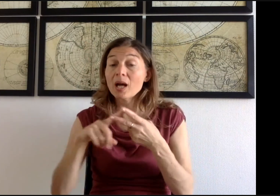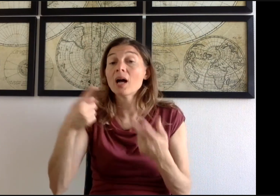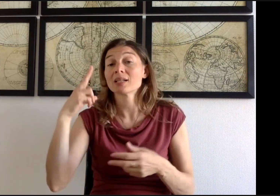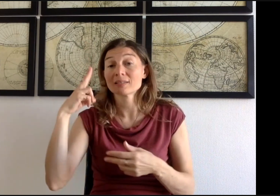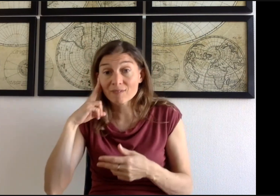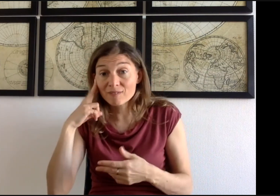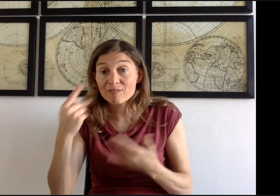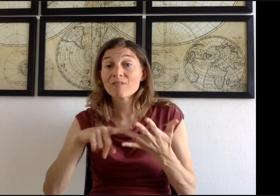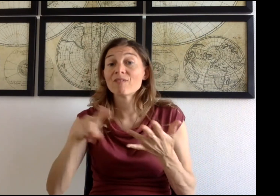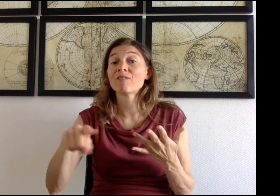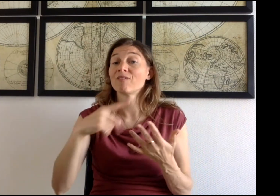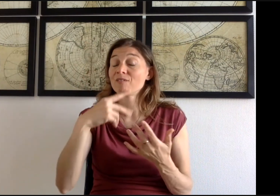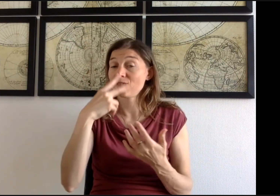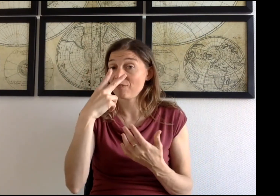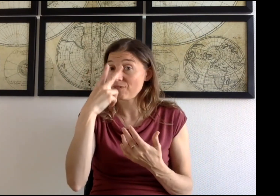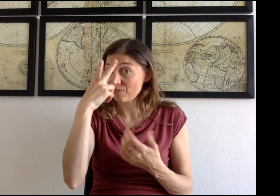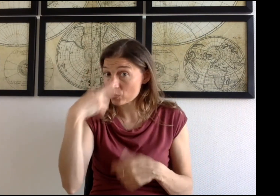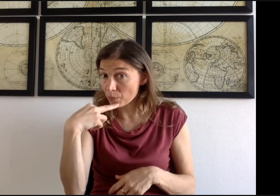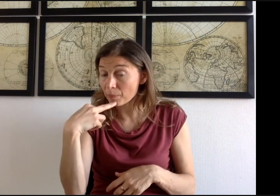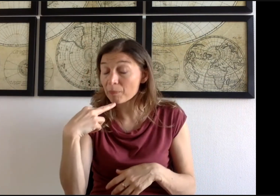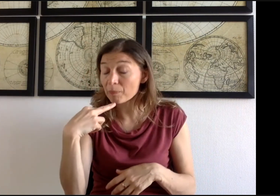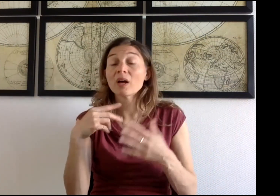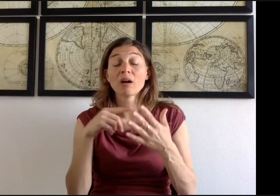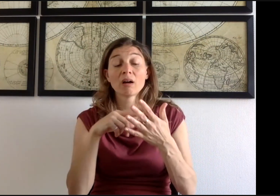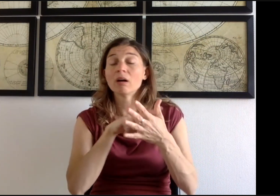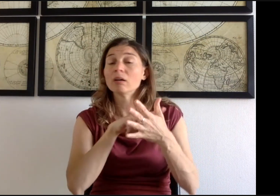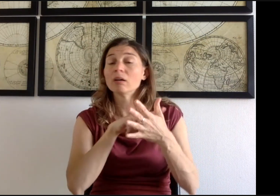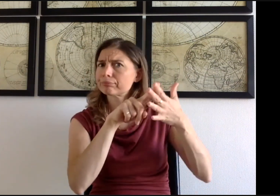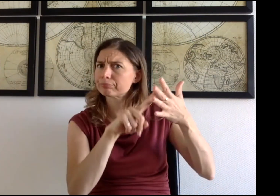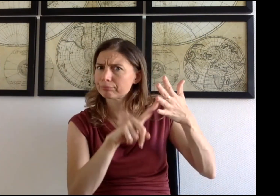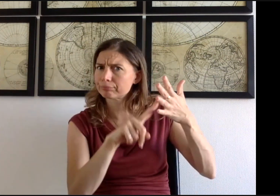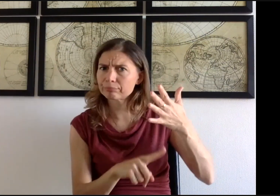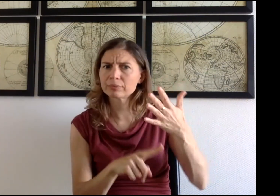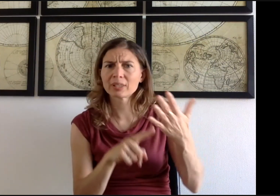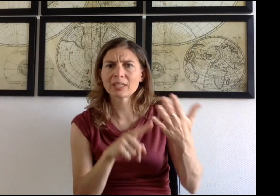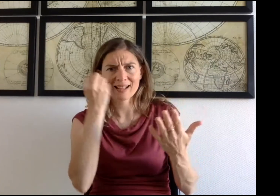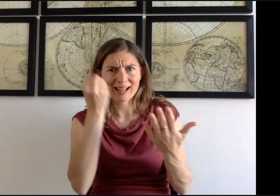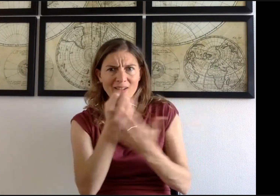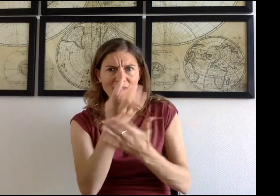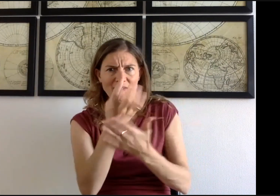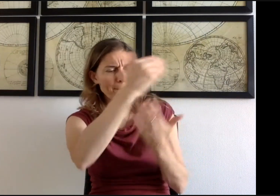and many other groups of people with disabilities.